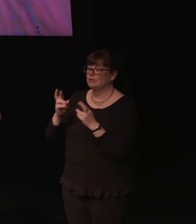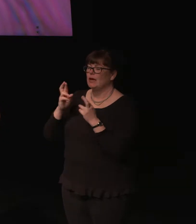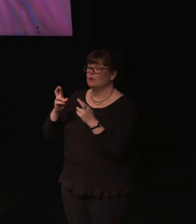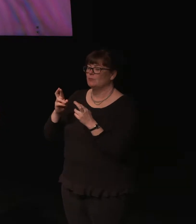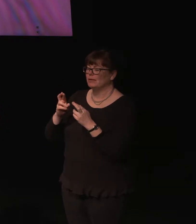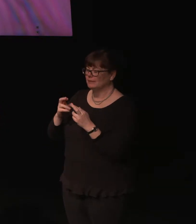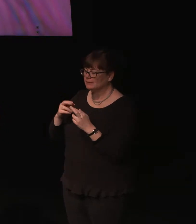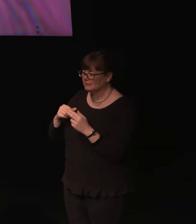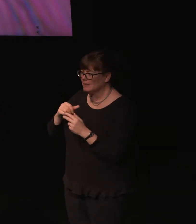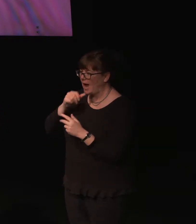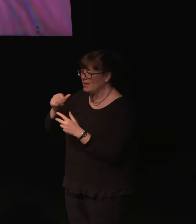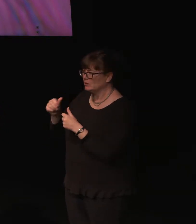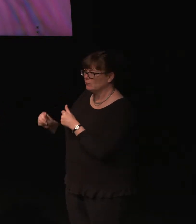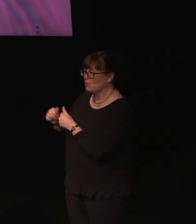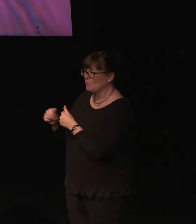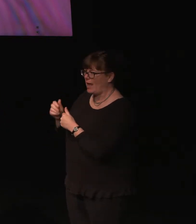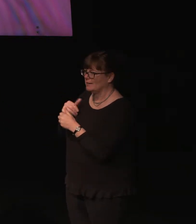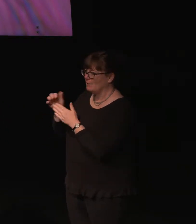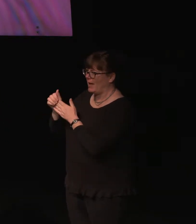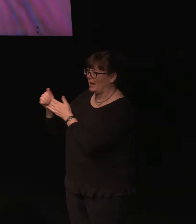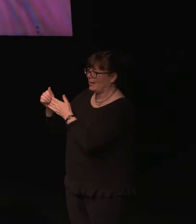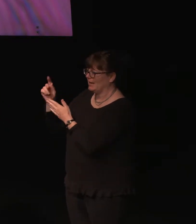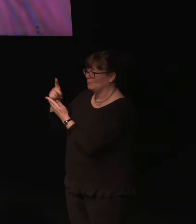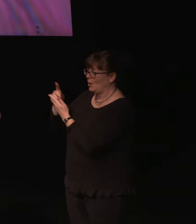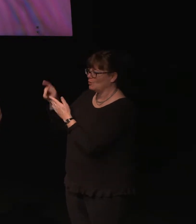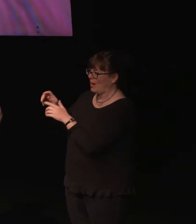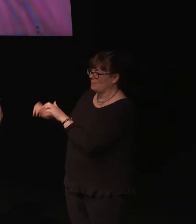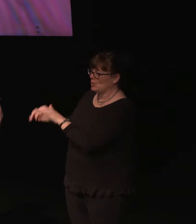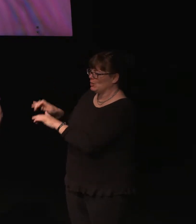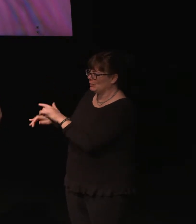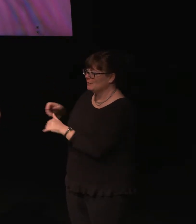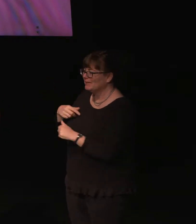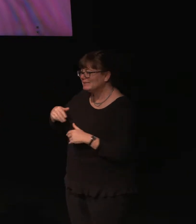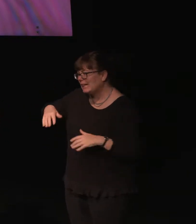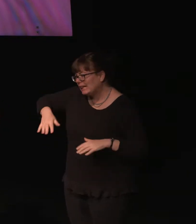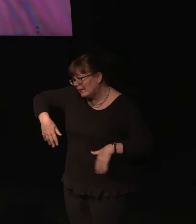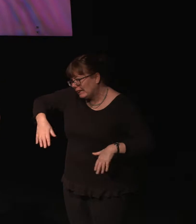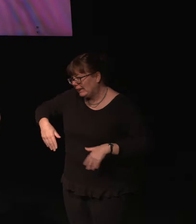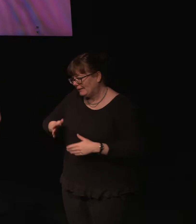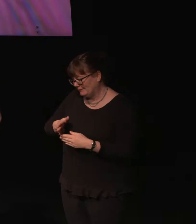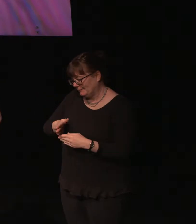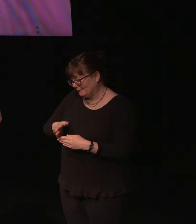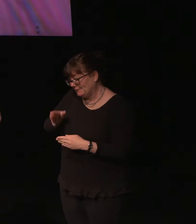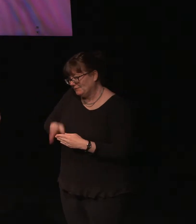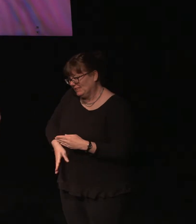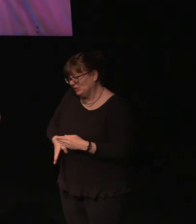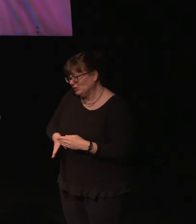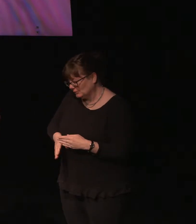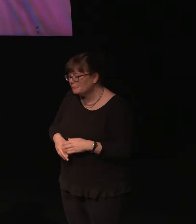but not technically finished. Well, the other thing is that a new friend of mine,